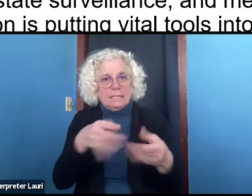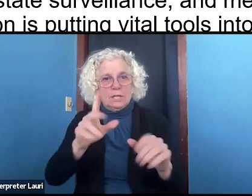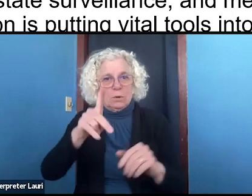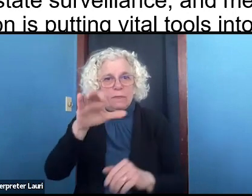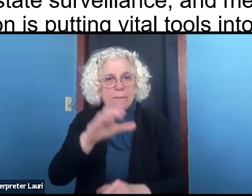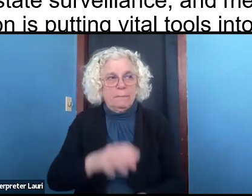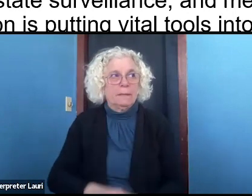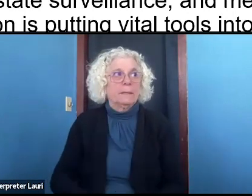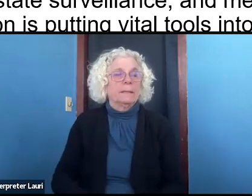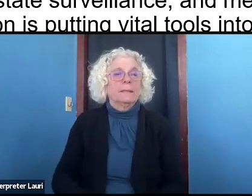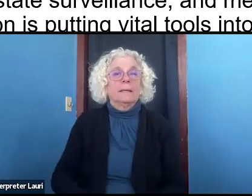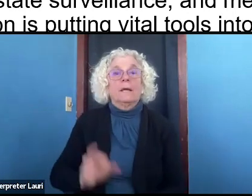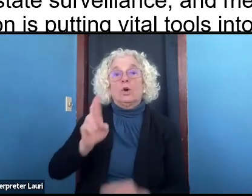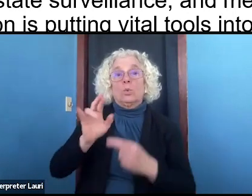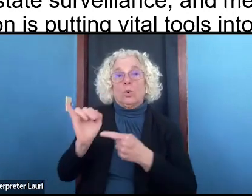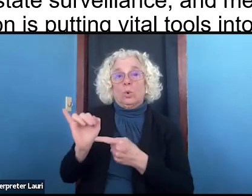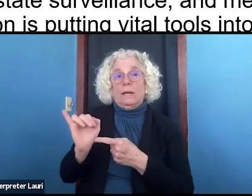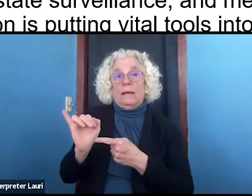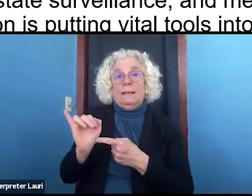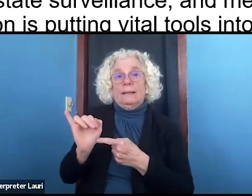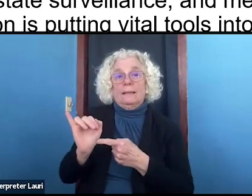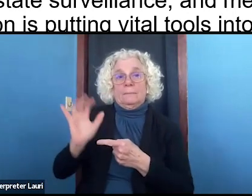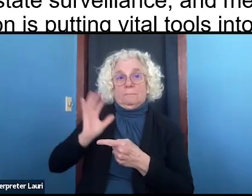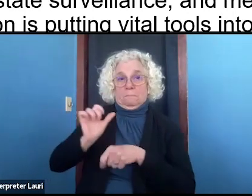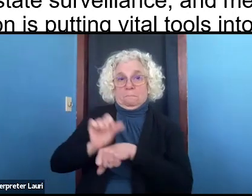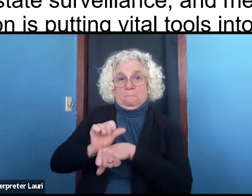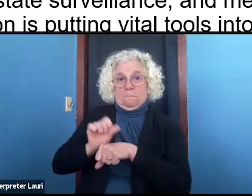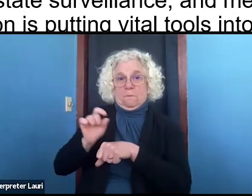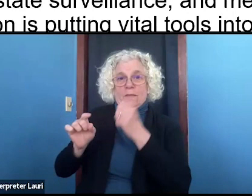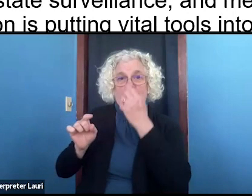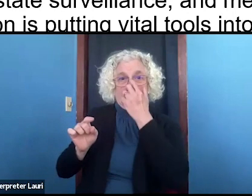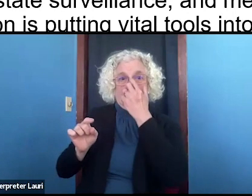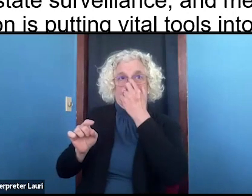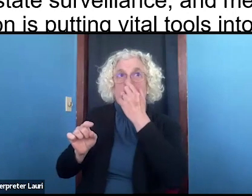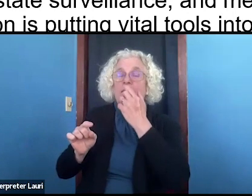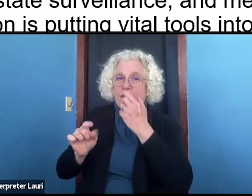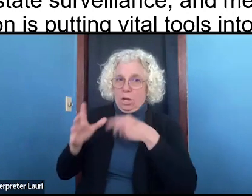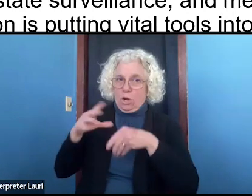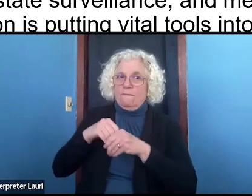The state of Rhode Island, where I have worked, is very active in sharing information